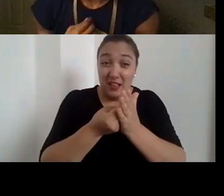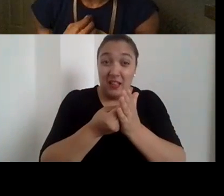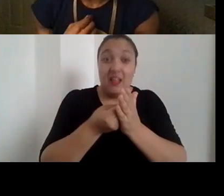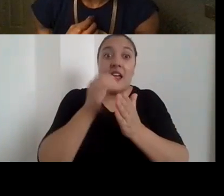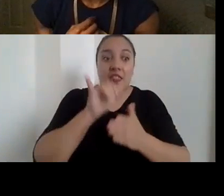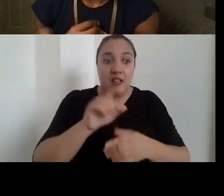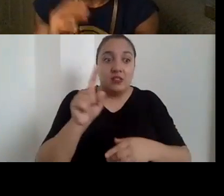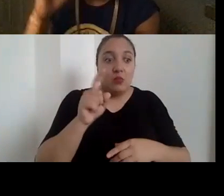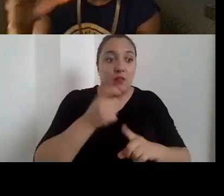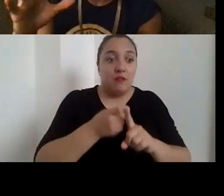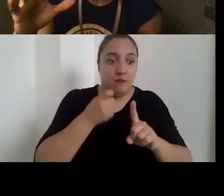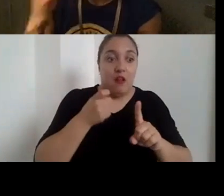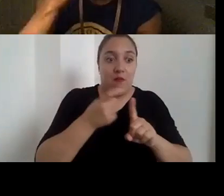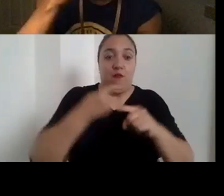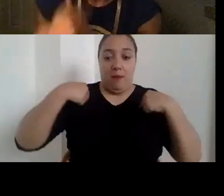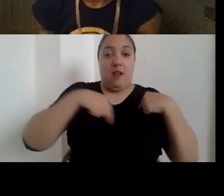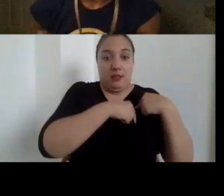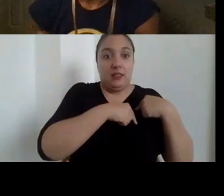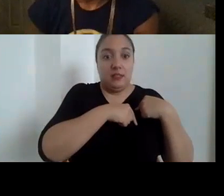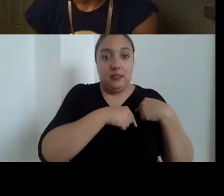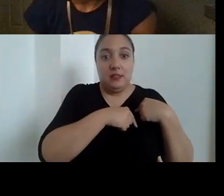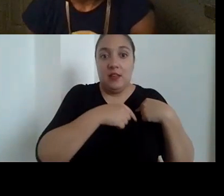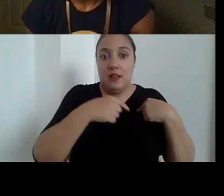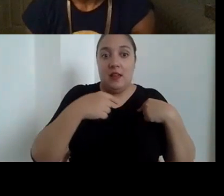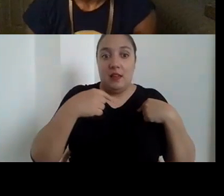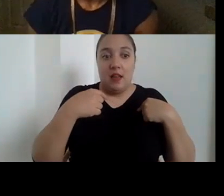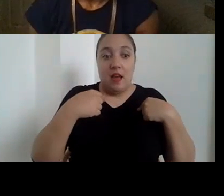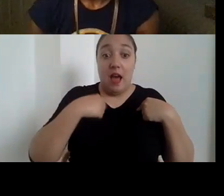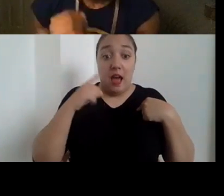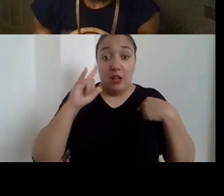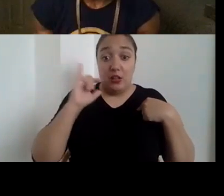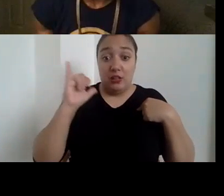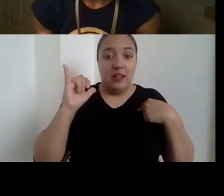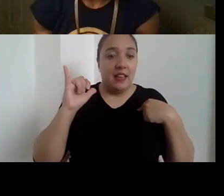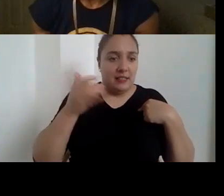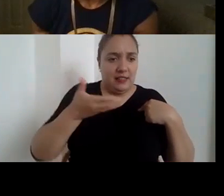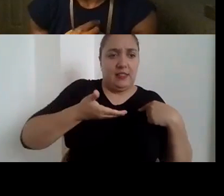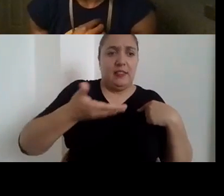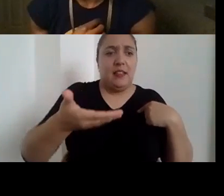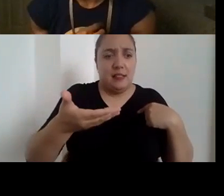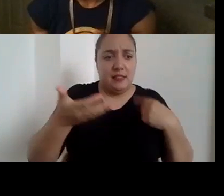be the first -- I'm shouting them out, I'm a guest of the community, especially here in New York City. I am a guest.